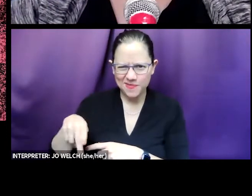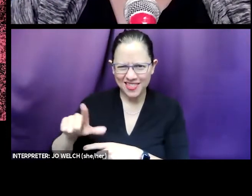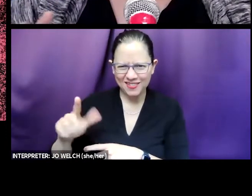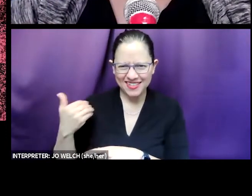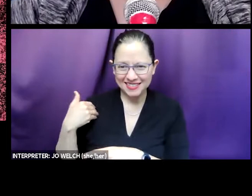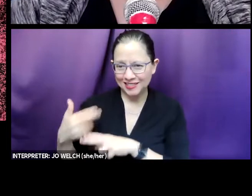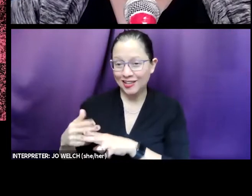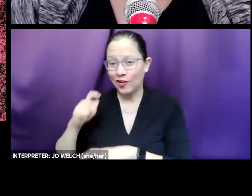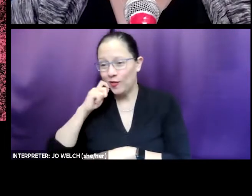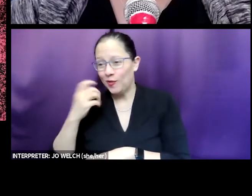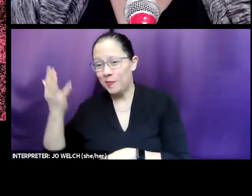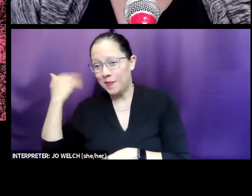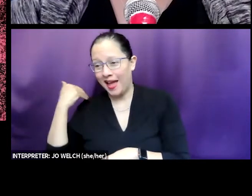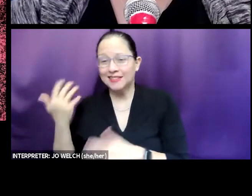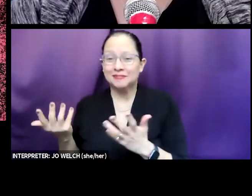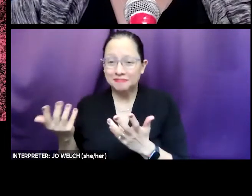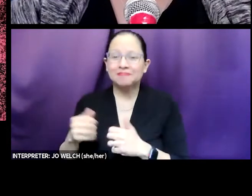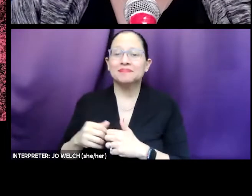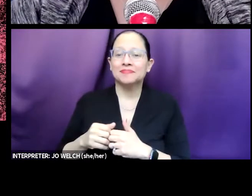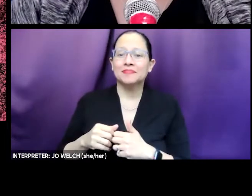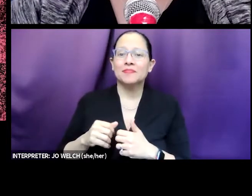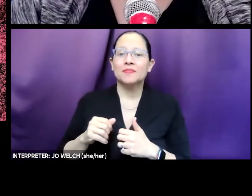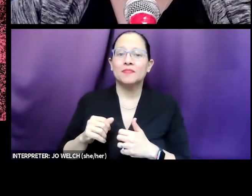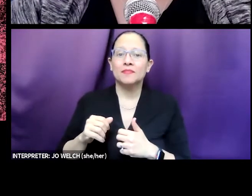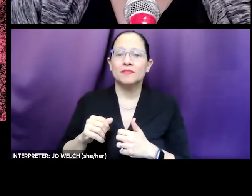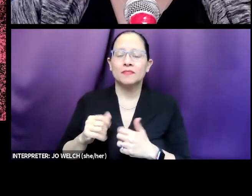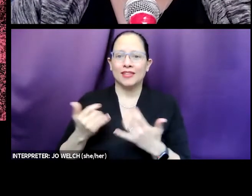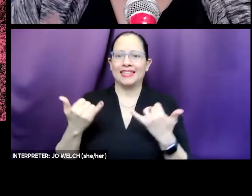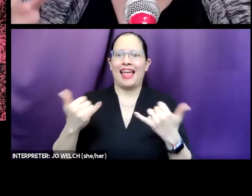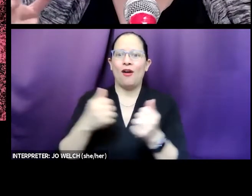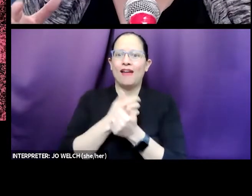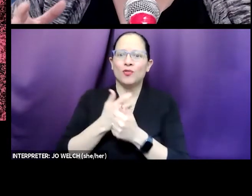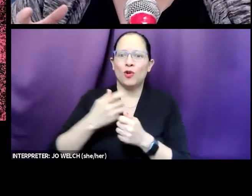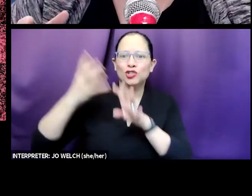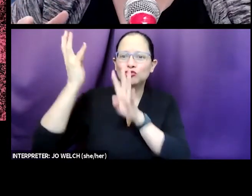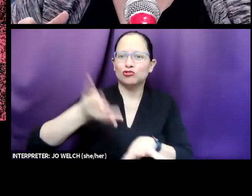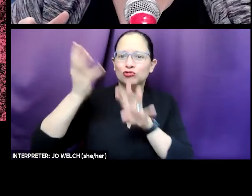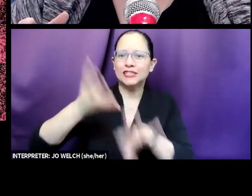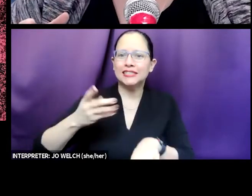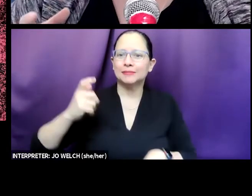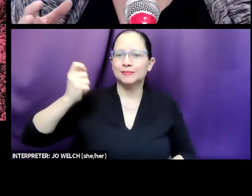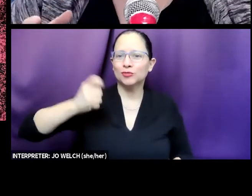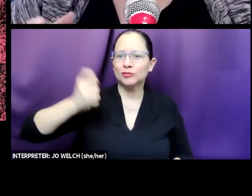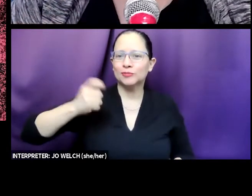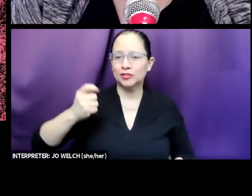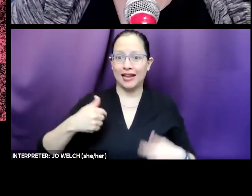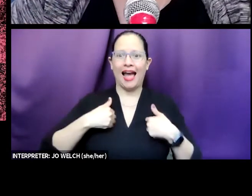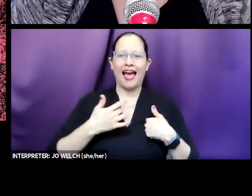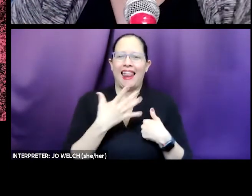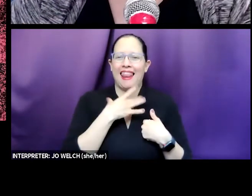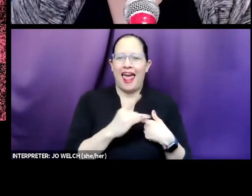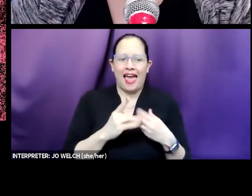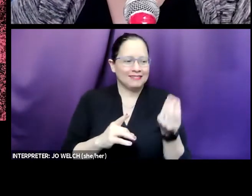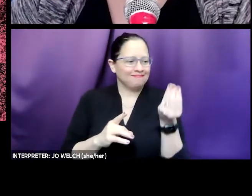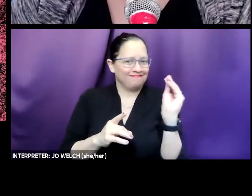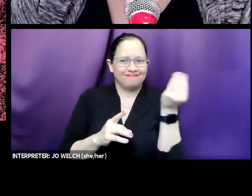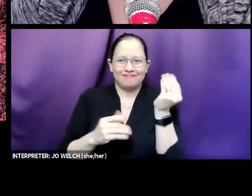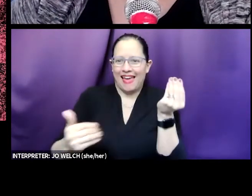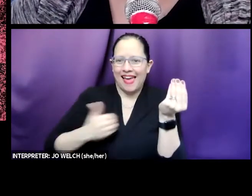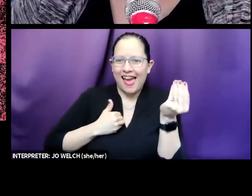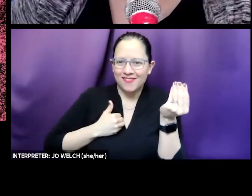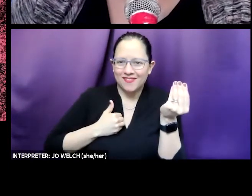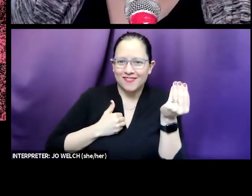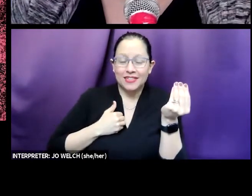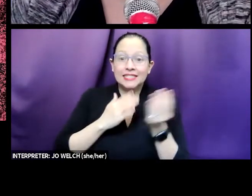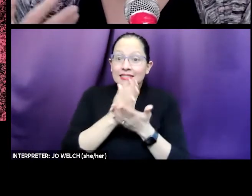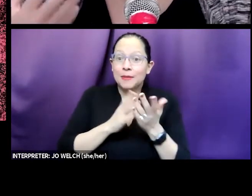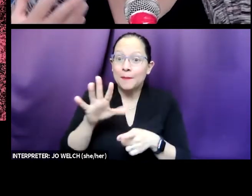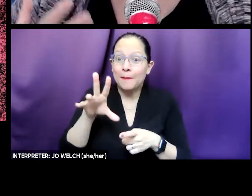You know everybody everybody's all stuck with these subscription services these days but I used to like to have a hard copy. You know I you know i certain bands and my favorite band I want to have all the mp3.